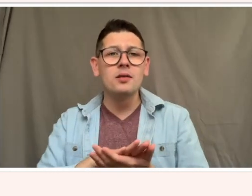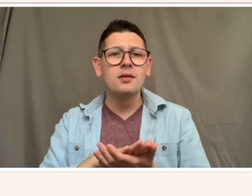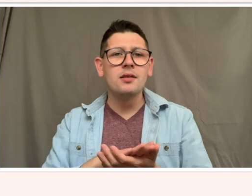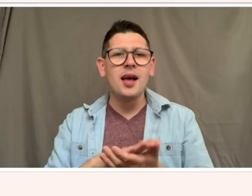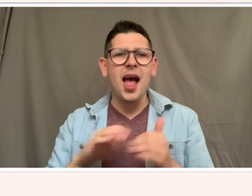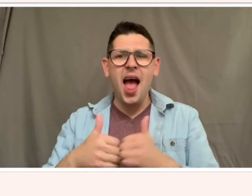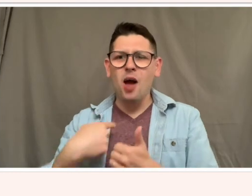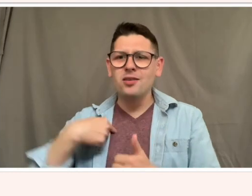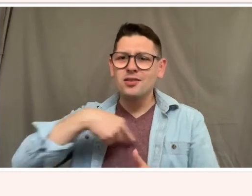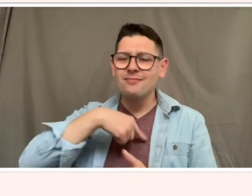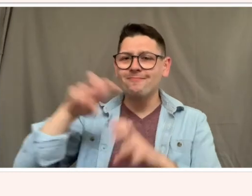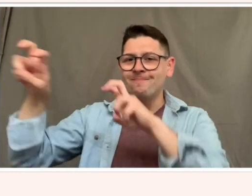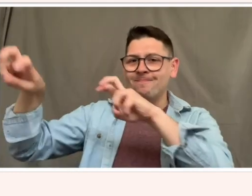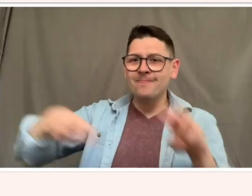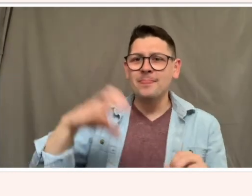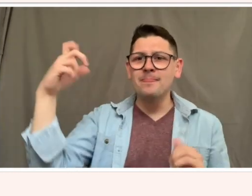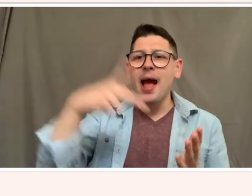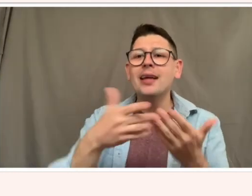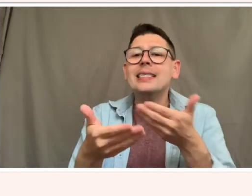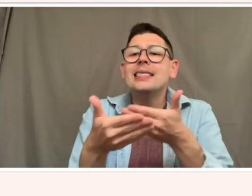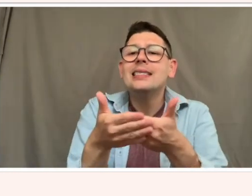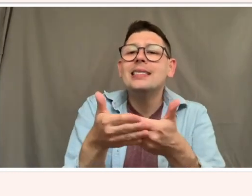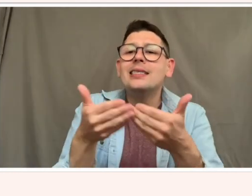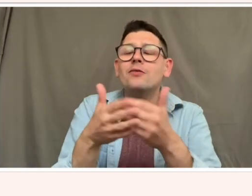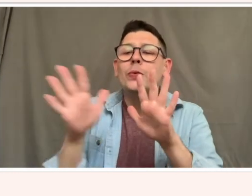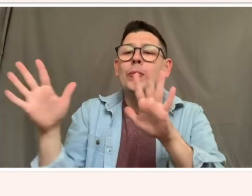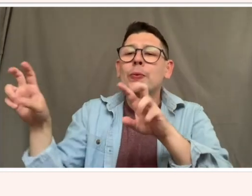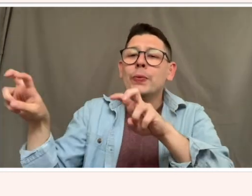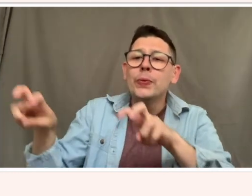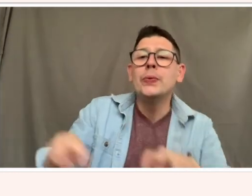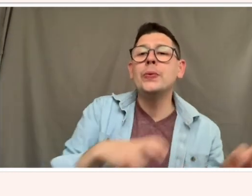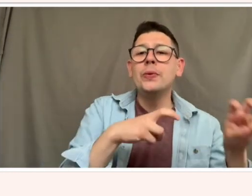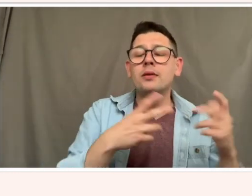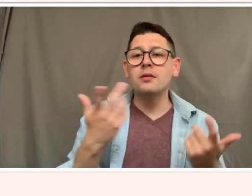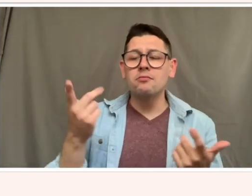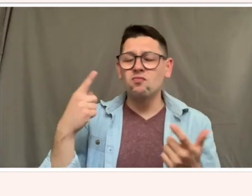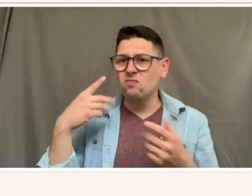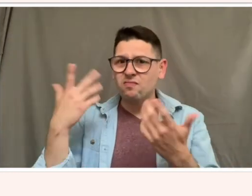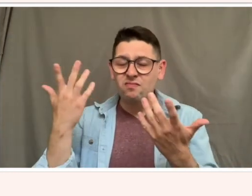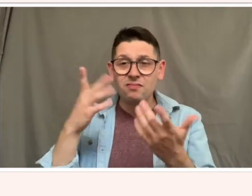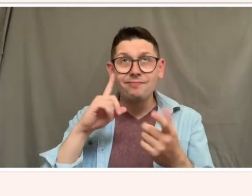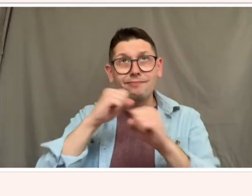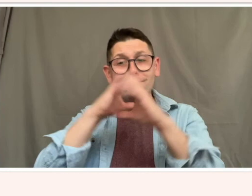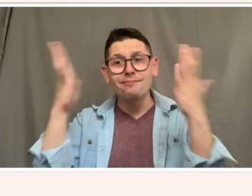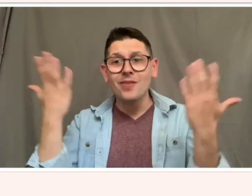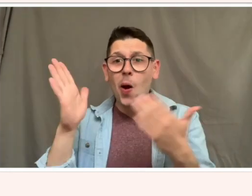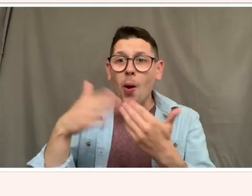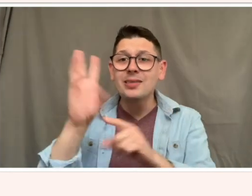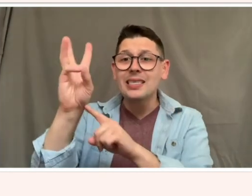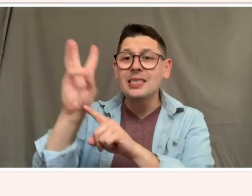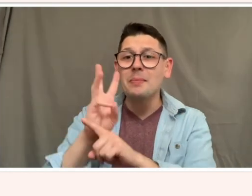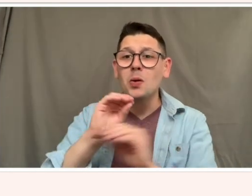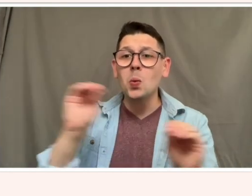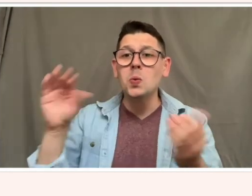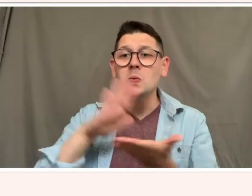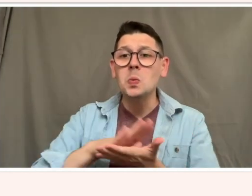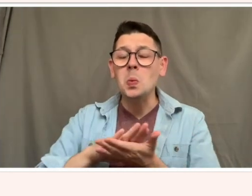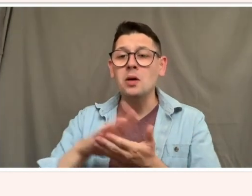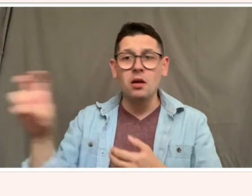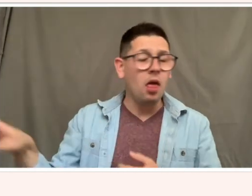When we come back to school in person, how is that transition going to be made easy for these students? It could be 6 months.